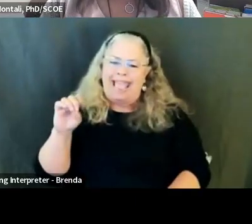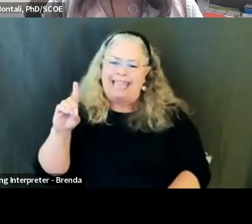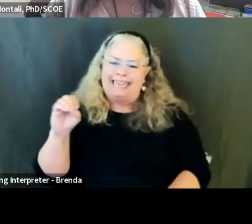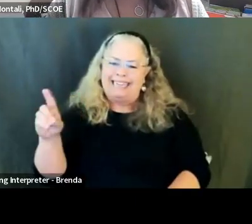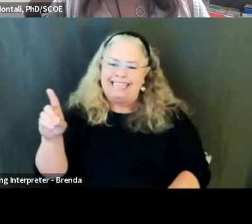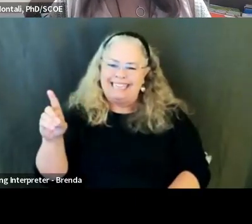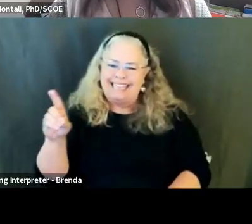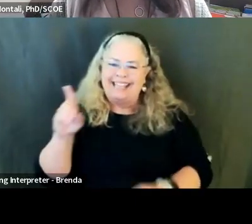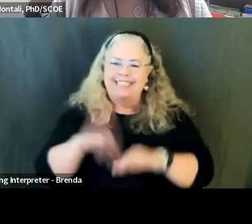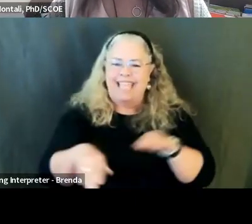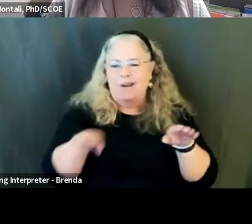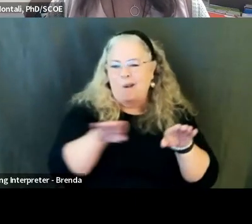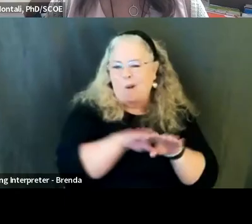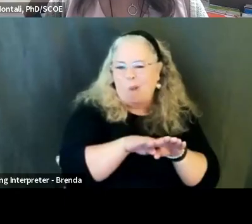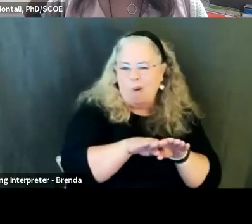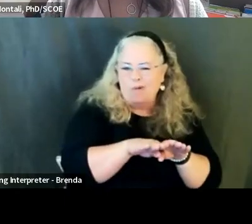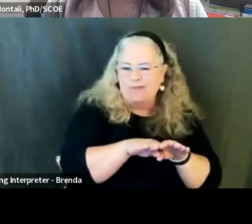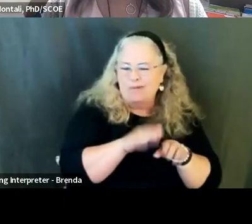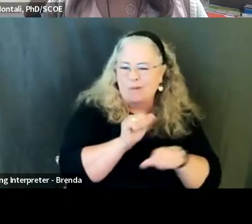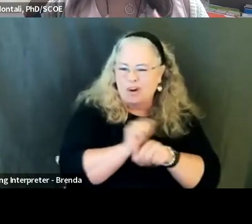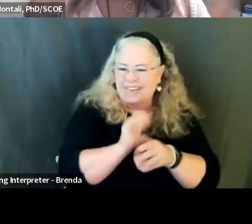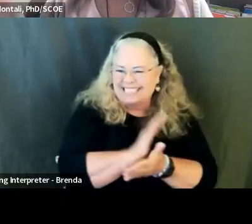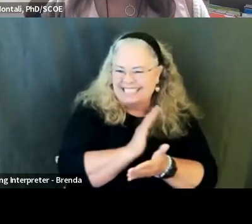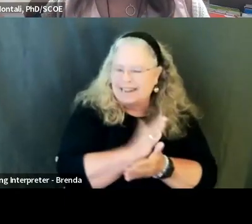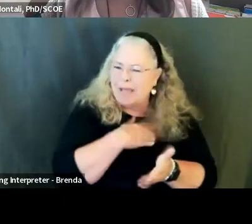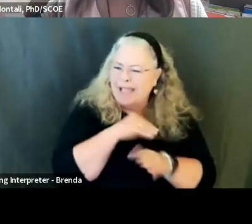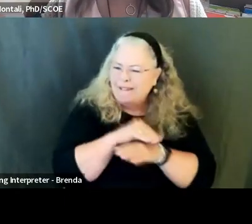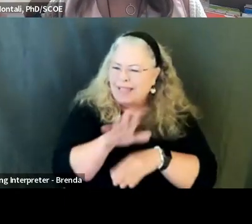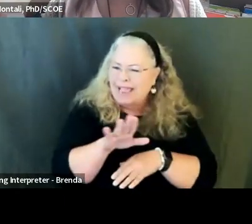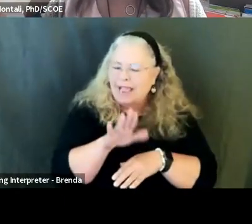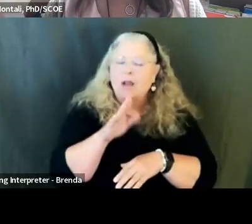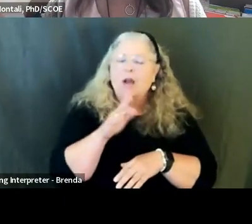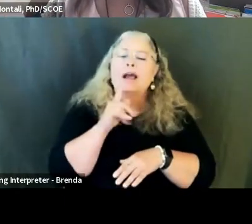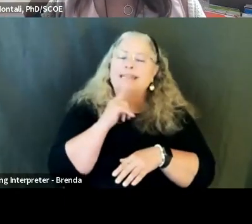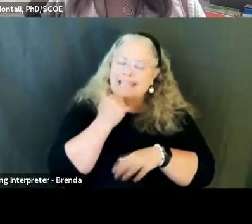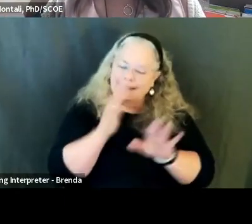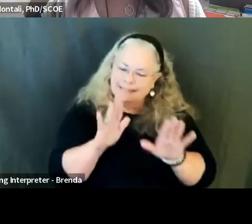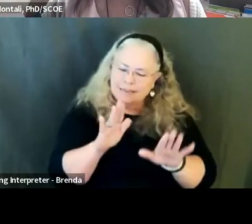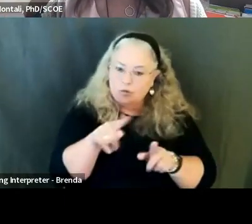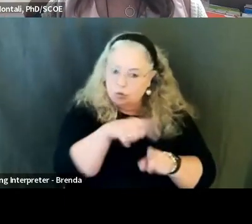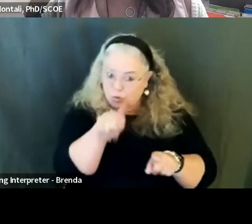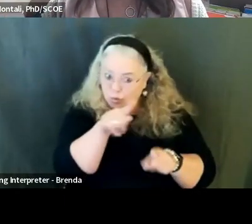be my biggest advice to administrators is to show your vulnerability and say “Let's let's try this